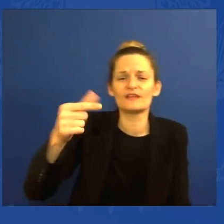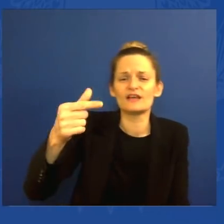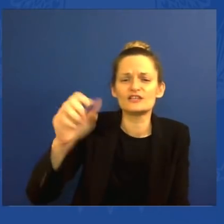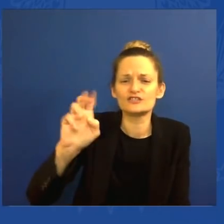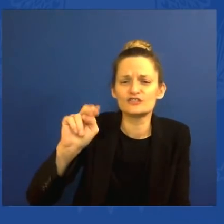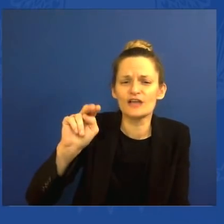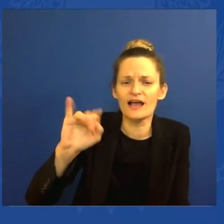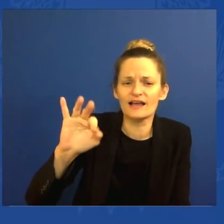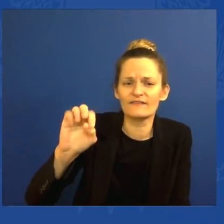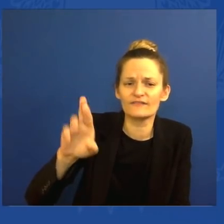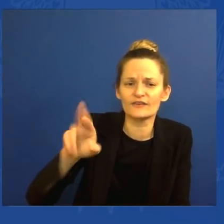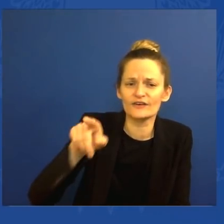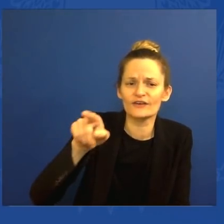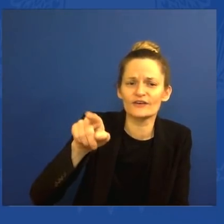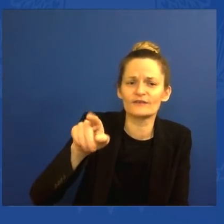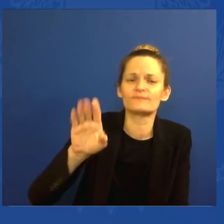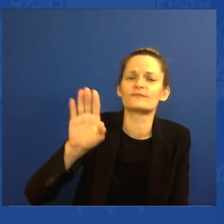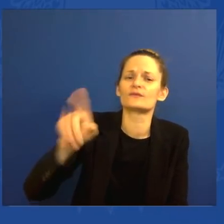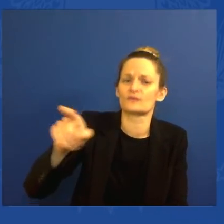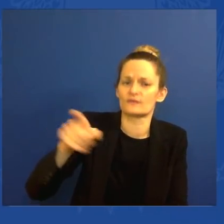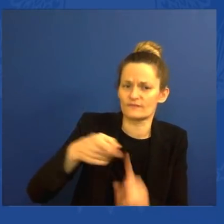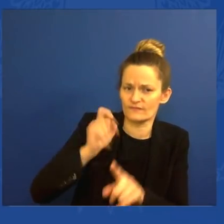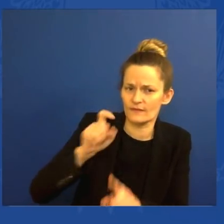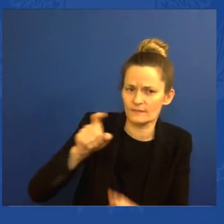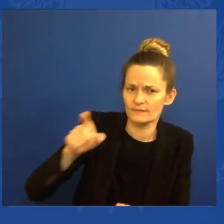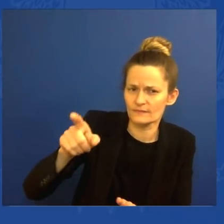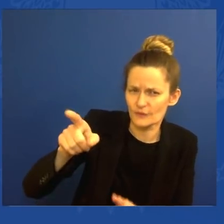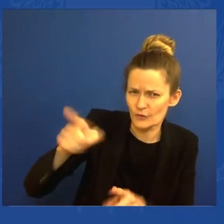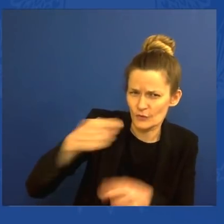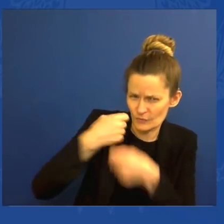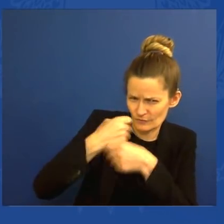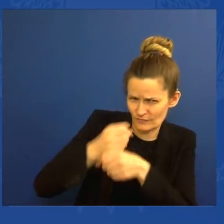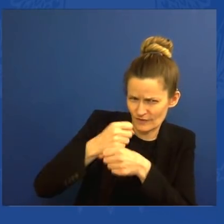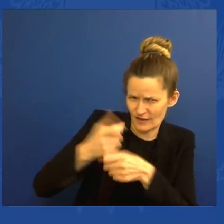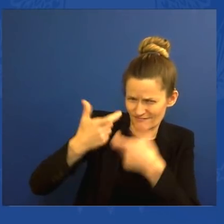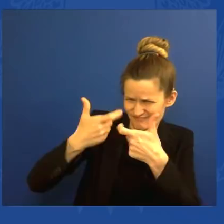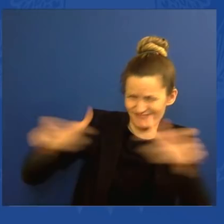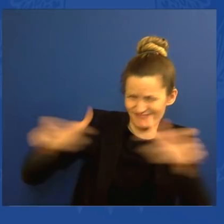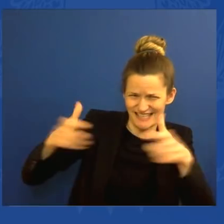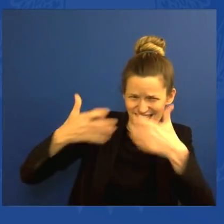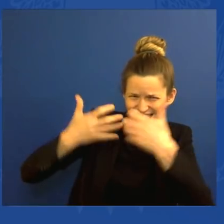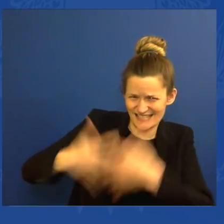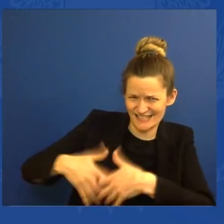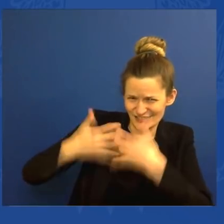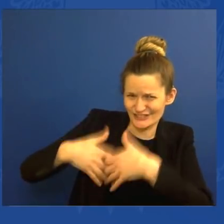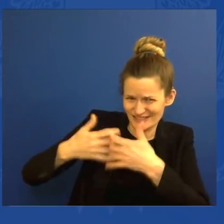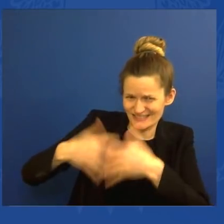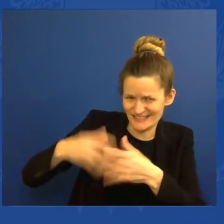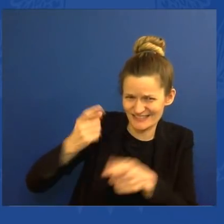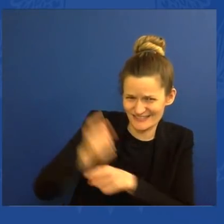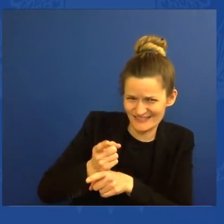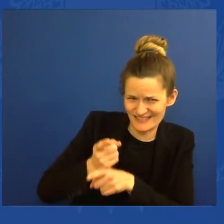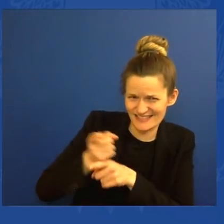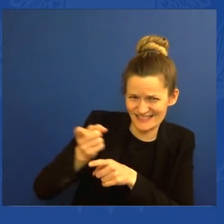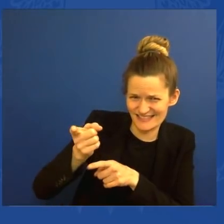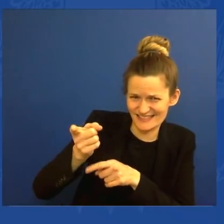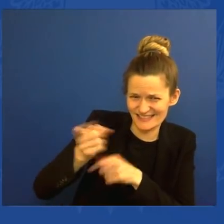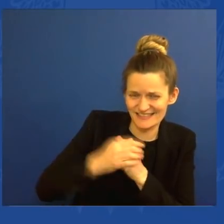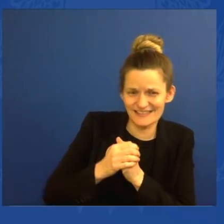You manufacture -- and -- now -- but now you're making battery electric alternative fuel engines, right?